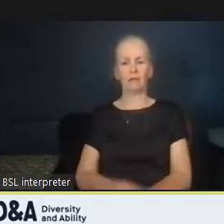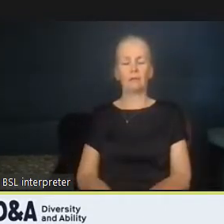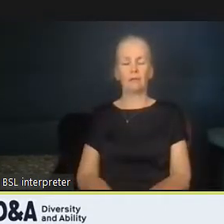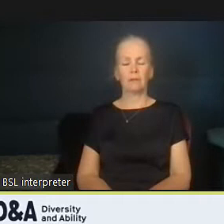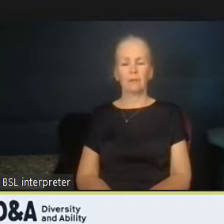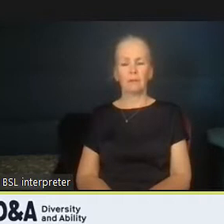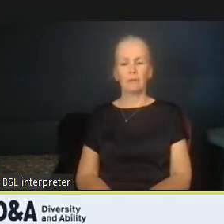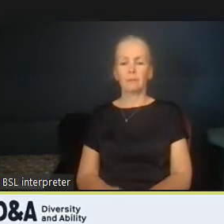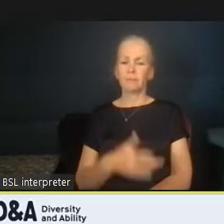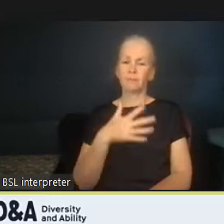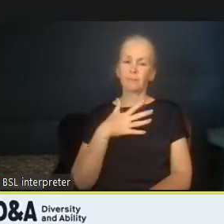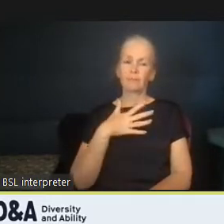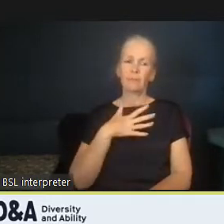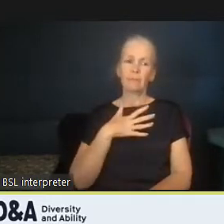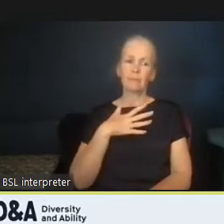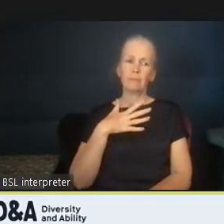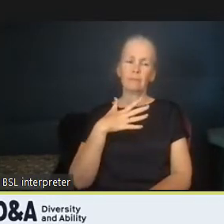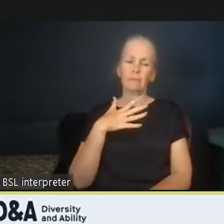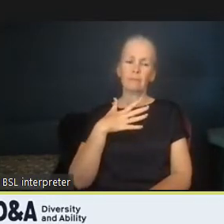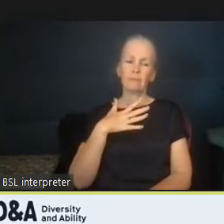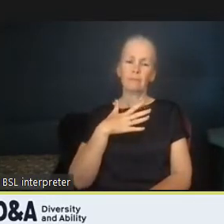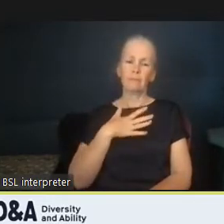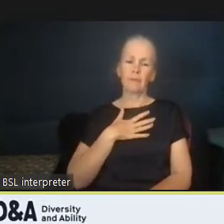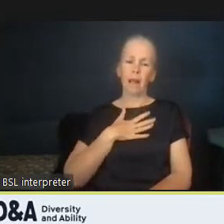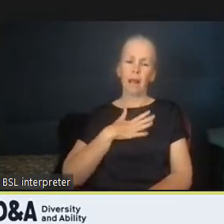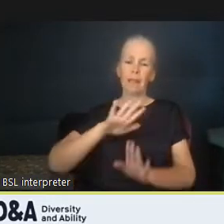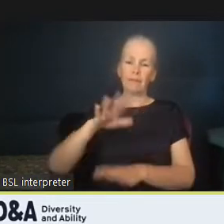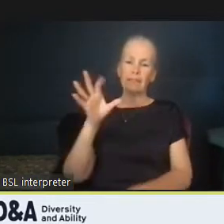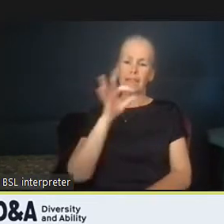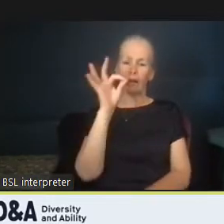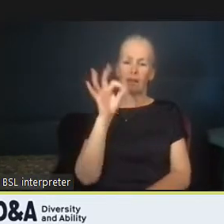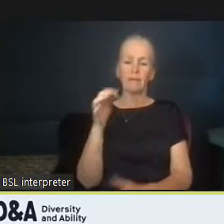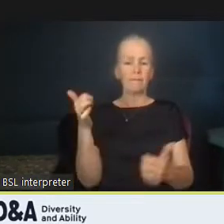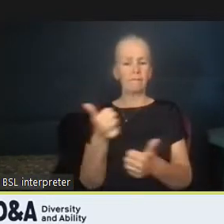I just want to, oops that's the question slide, I'll just leave it on this slide. I'll finish up here by saying